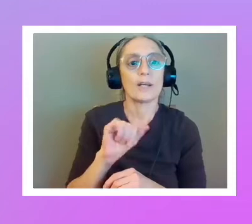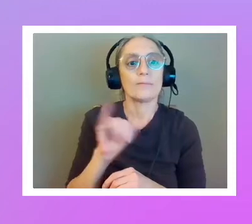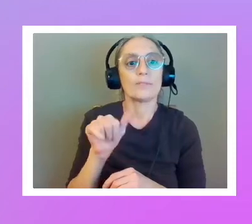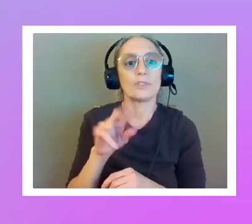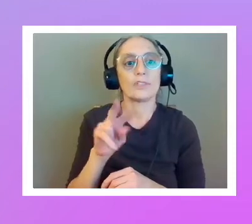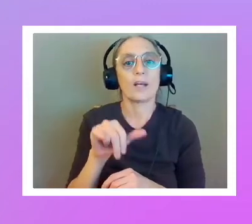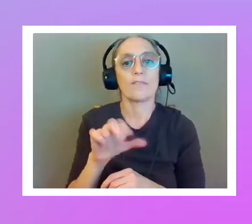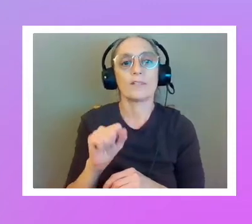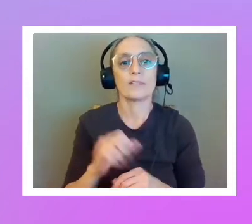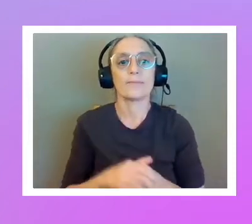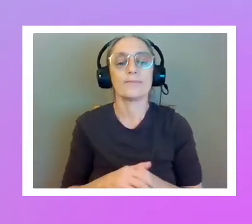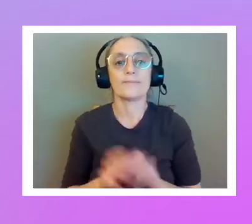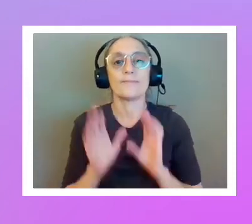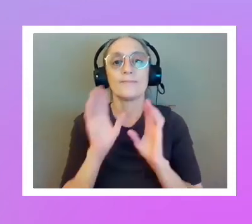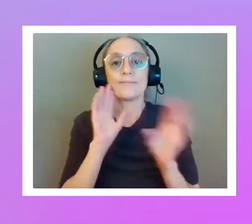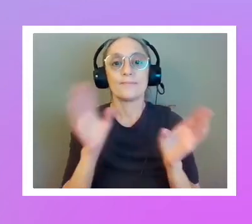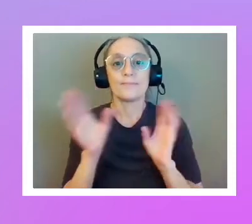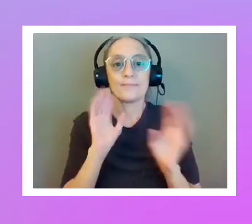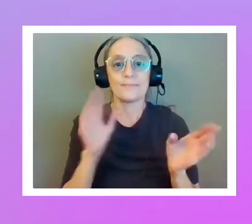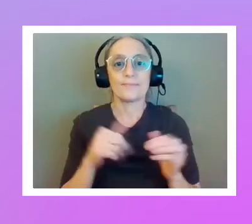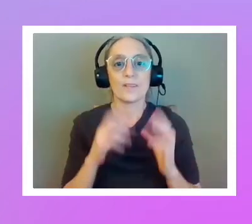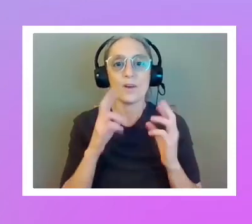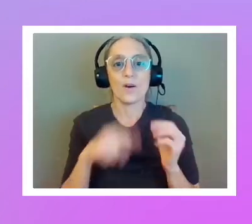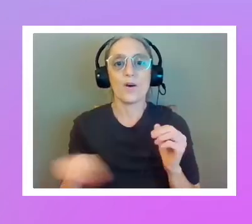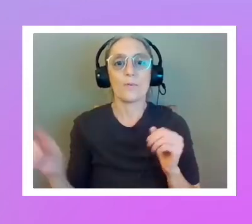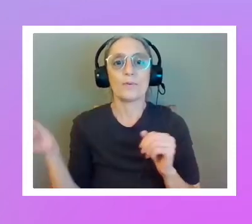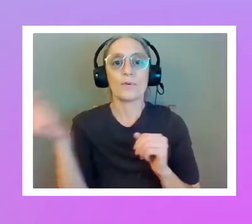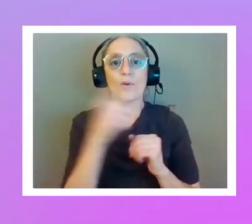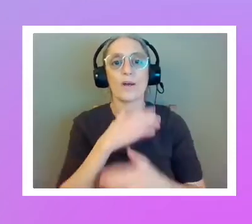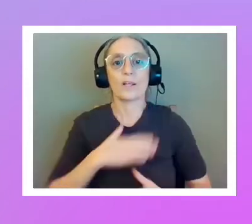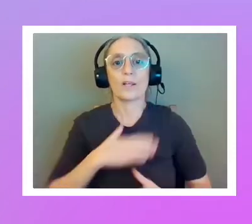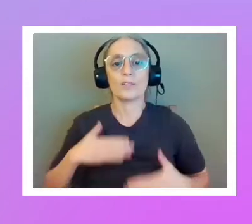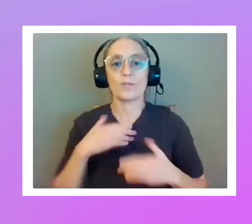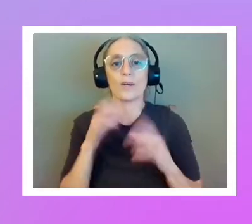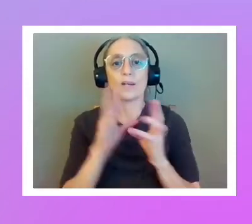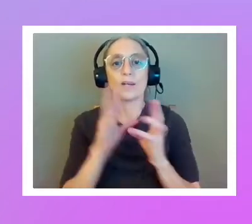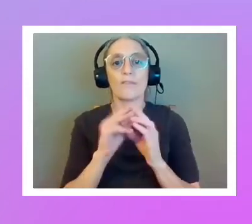Hi everyone, I hope you all are enjoying the conference so far.